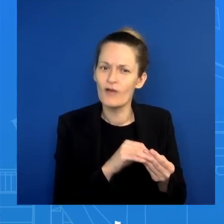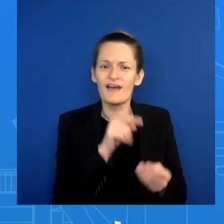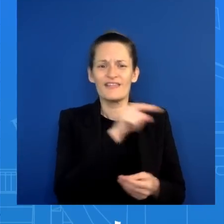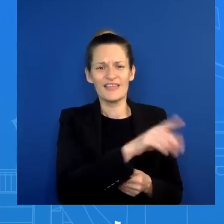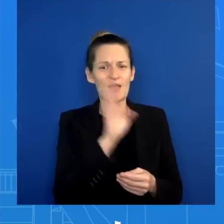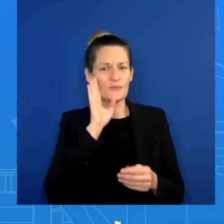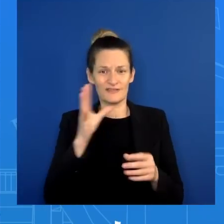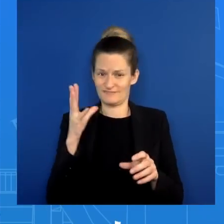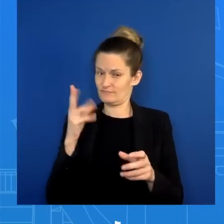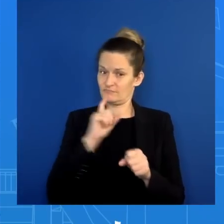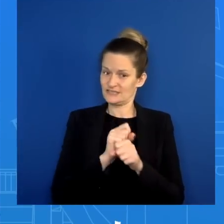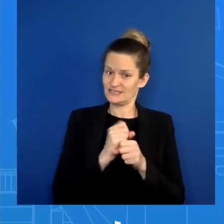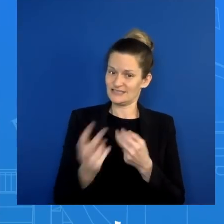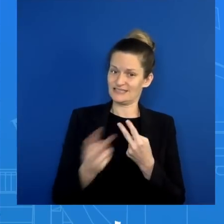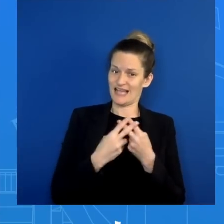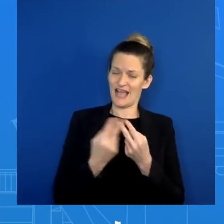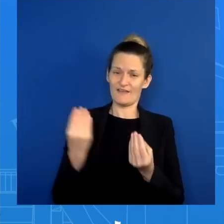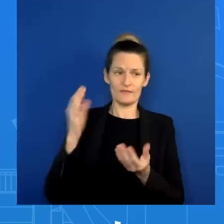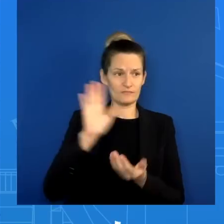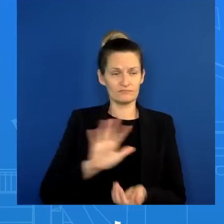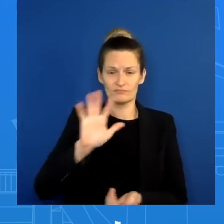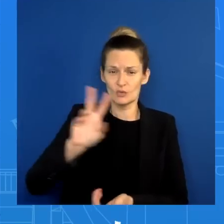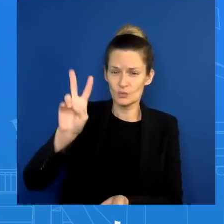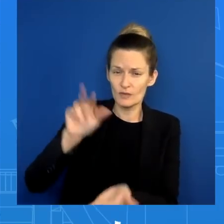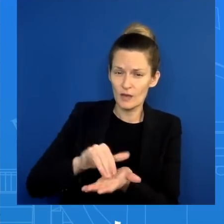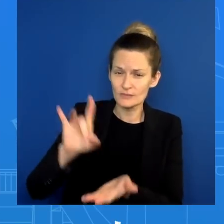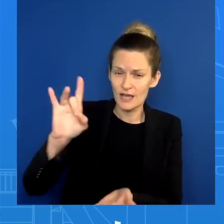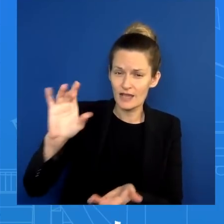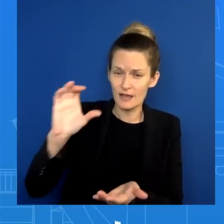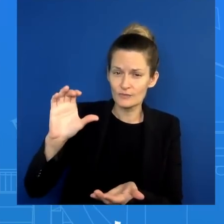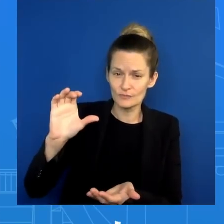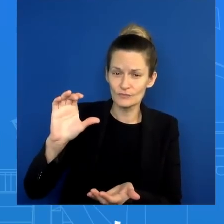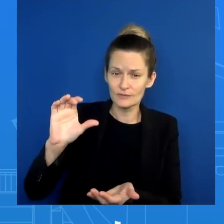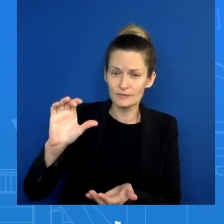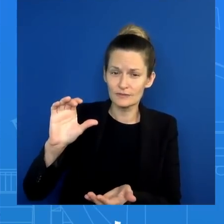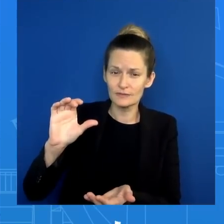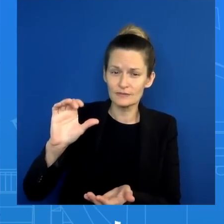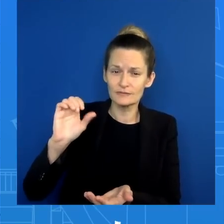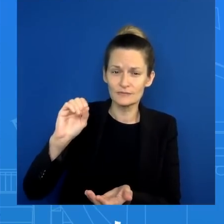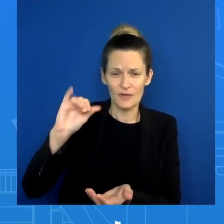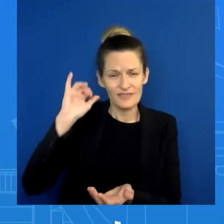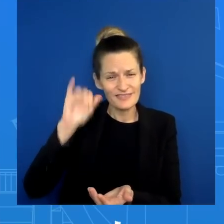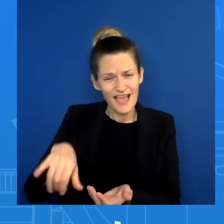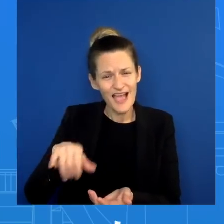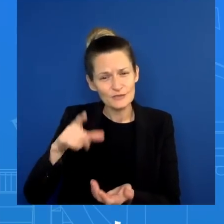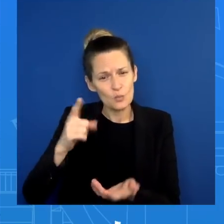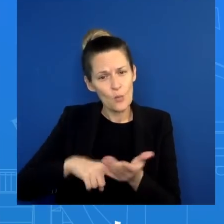This is what we're talking about, reforming a system that's broken for people who are really, truly needed.